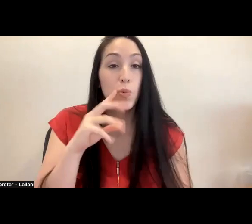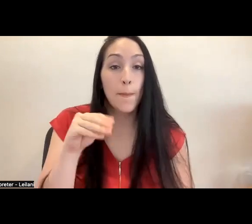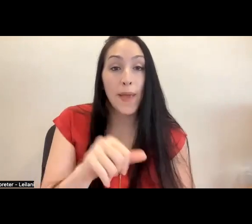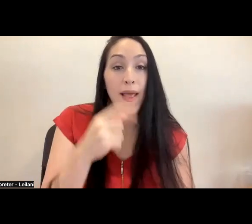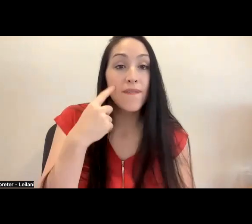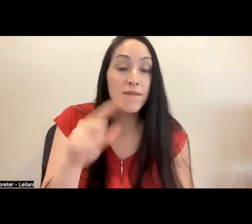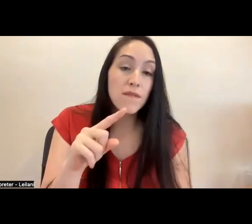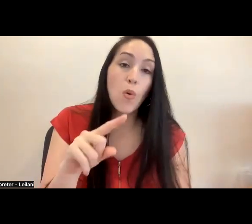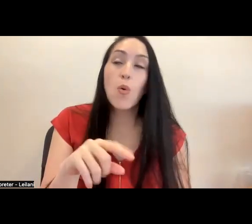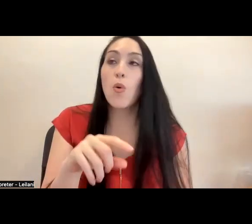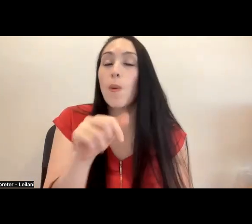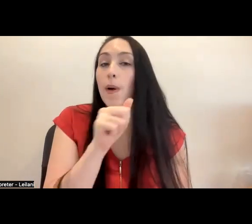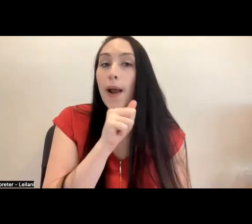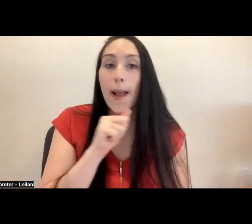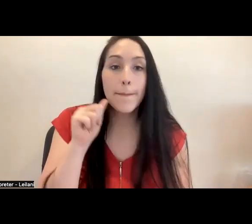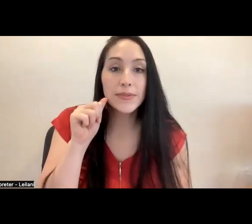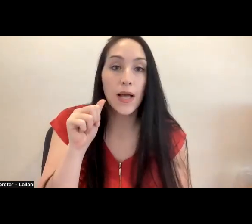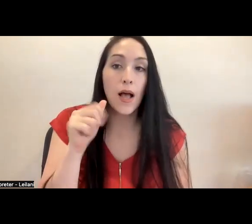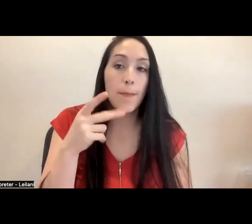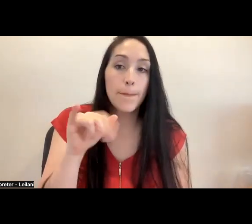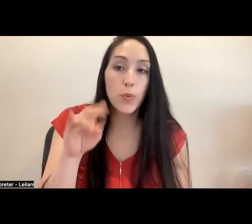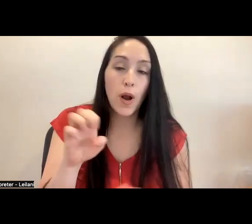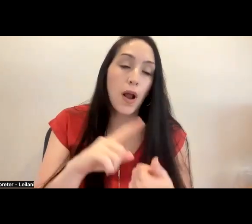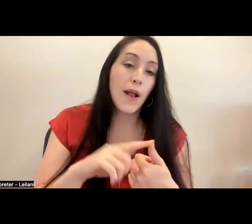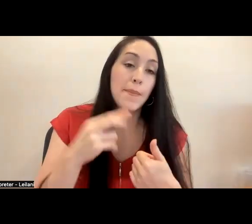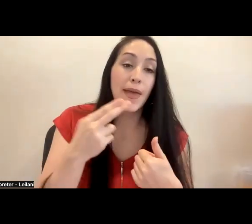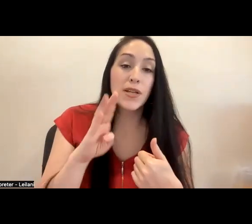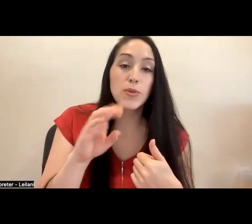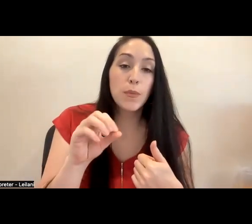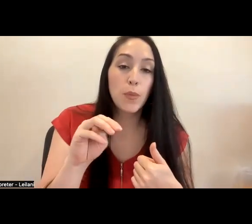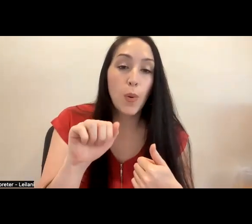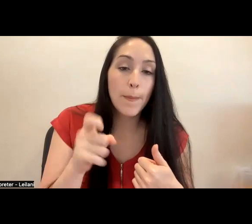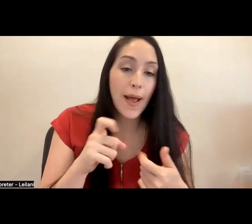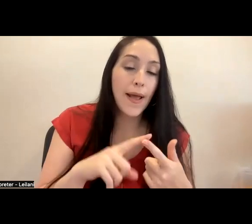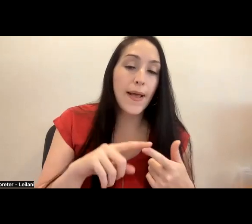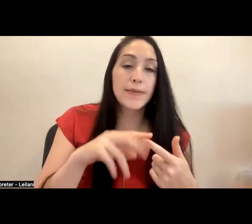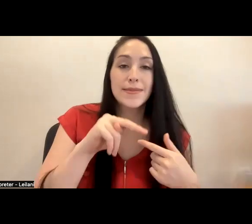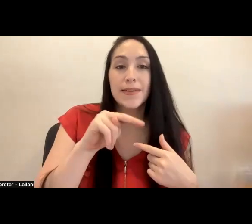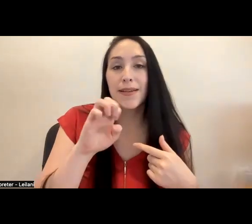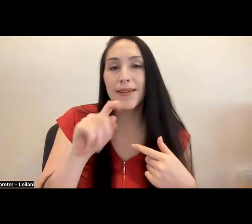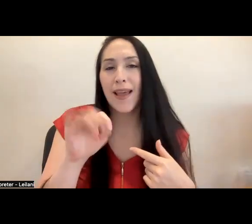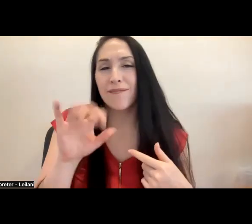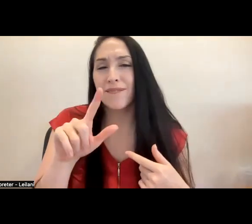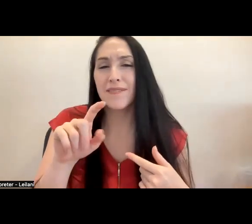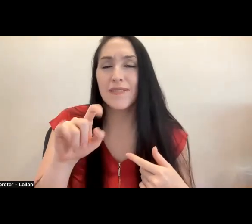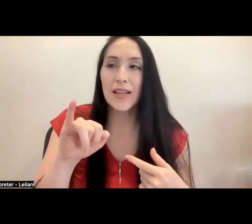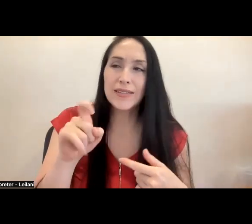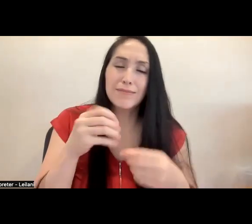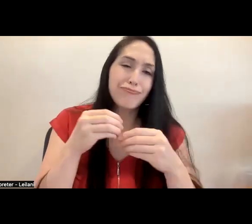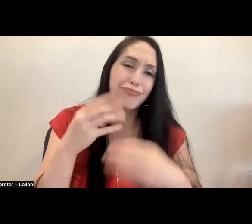11:26:32 Hbo max disney plus Netflix, I mean, there's a ton of them now and that's a great